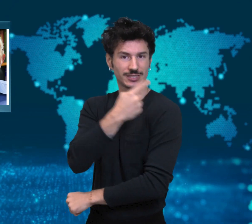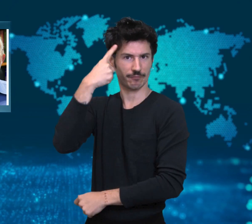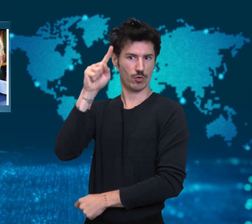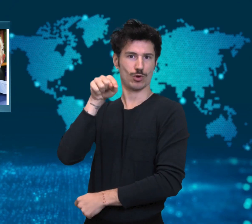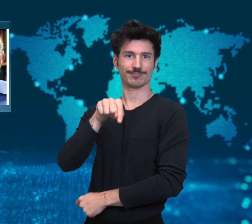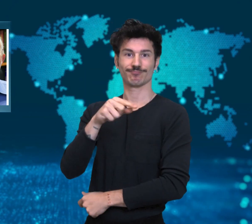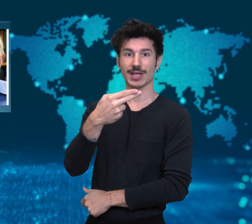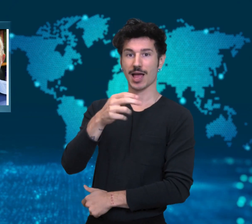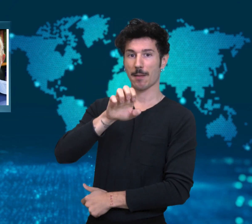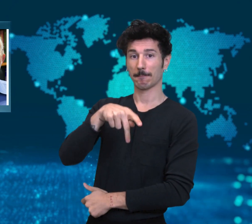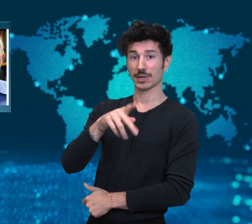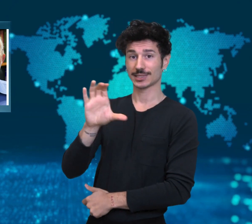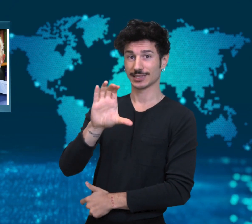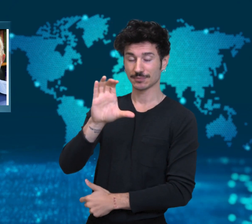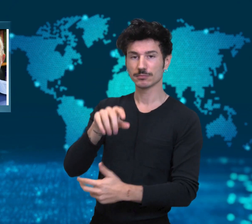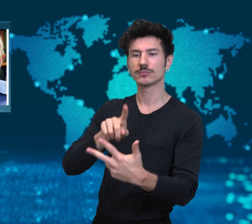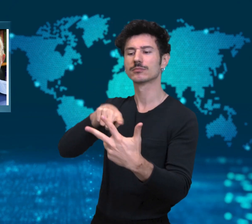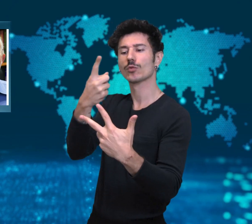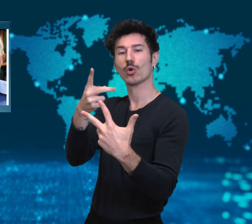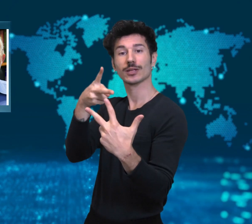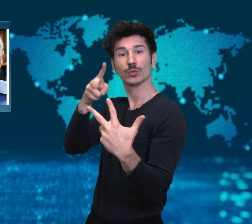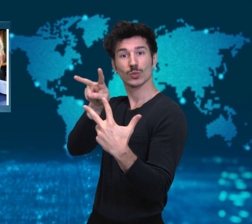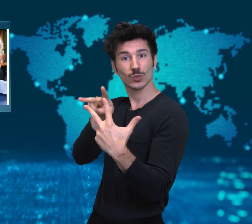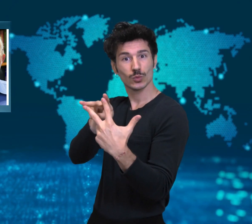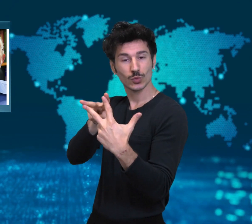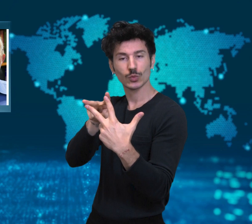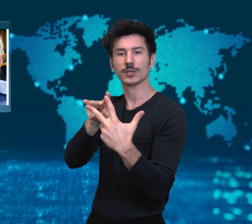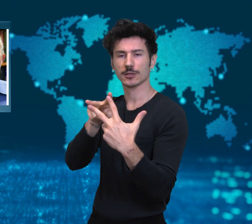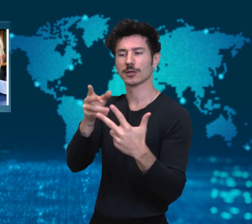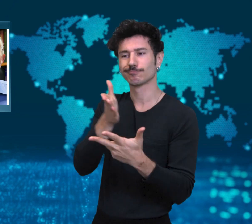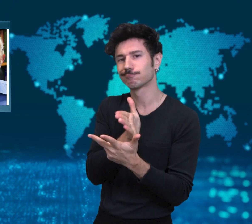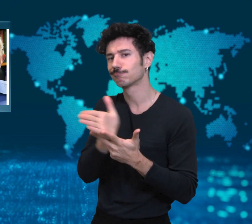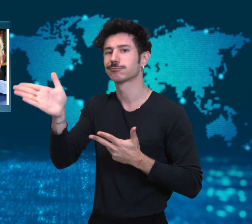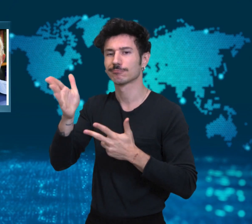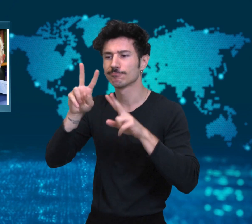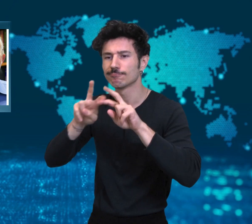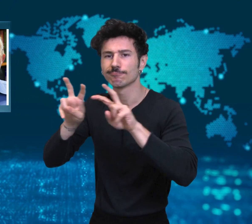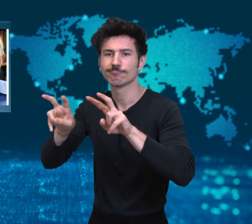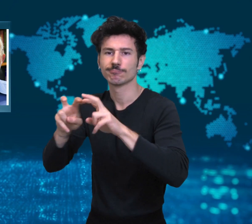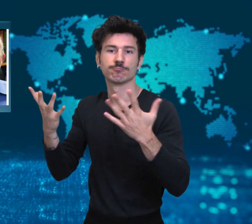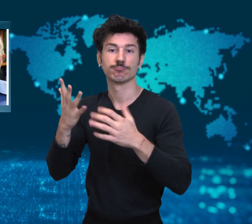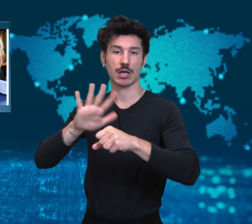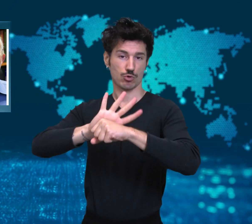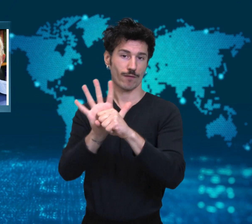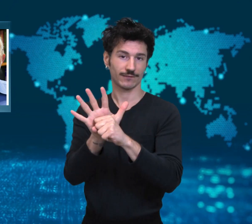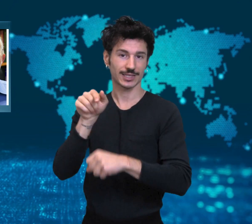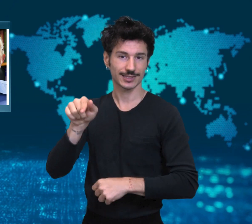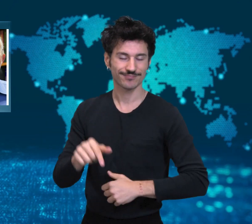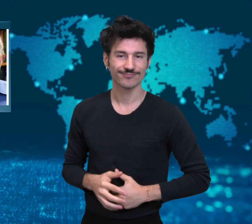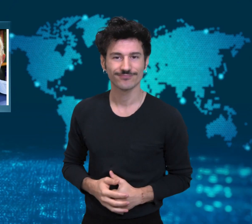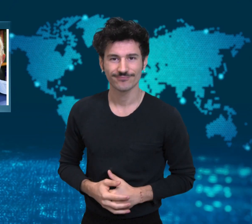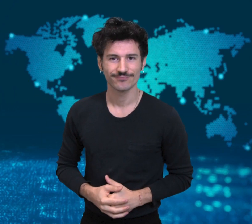The other two researchers are now working on COVID-19 research.